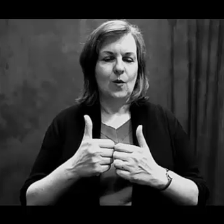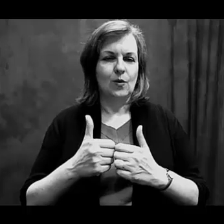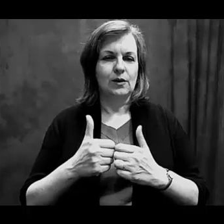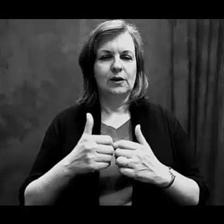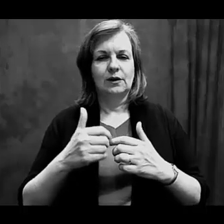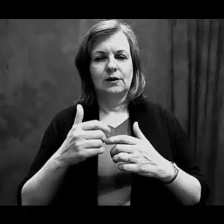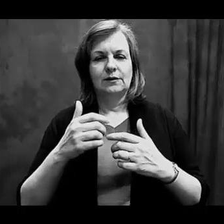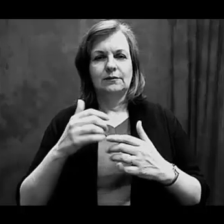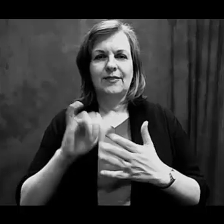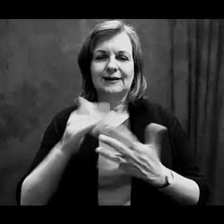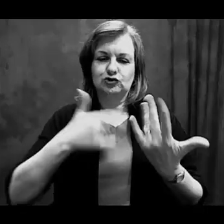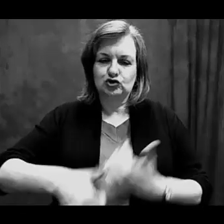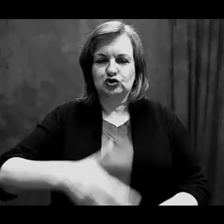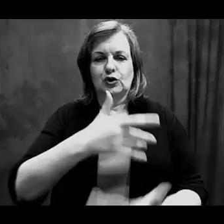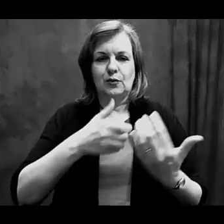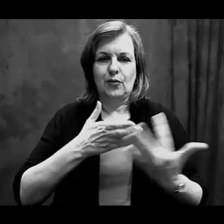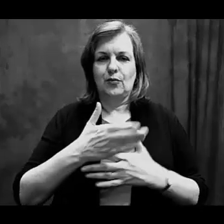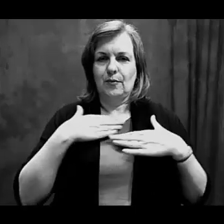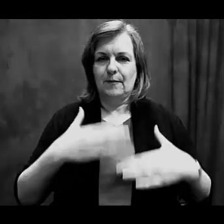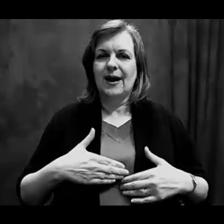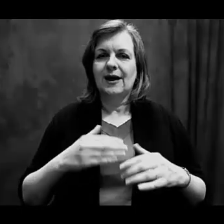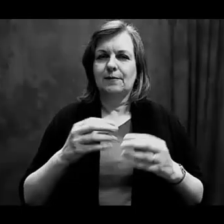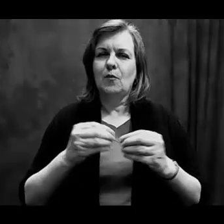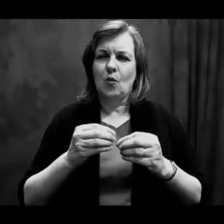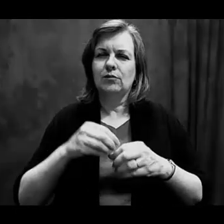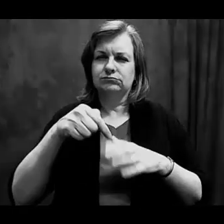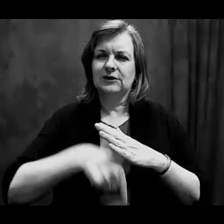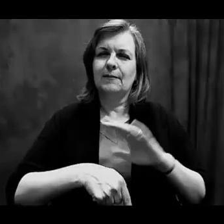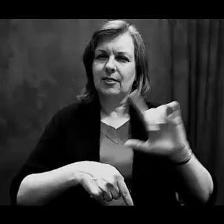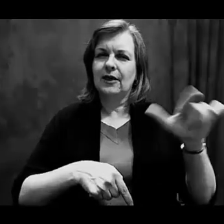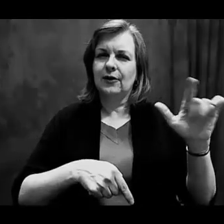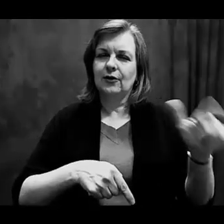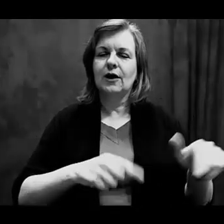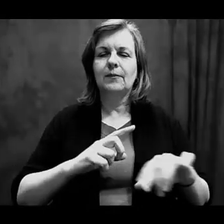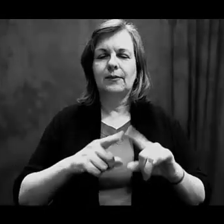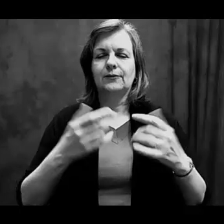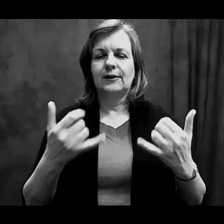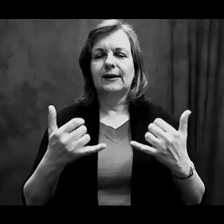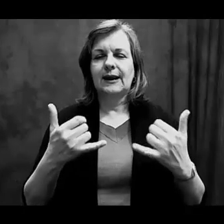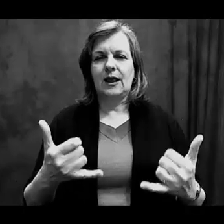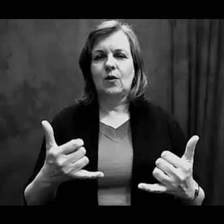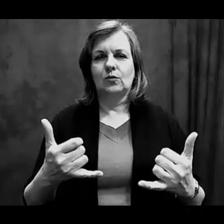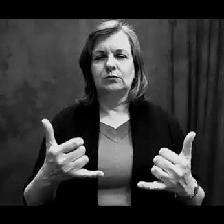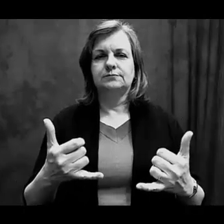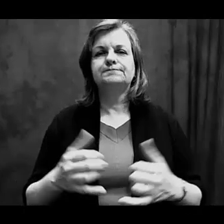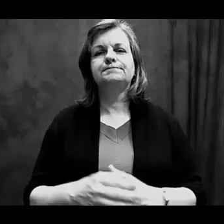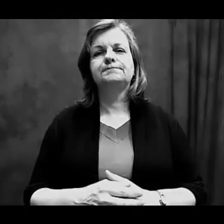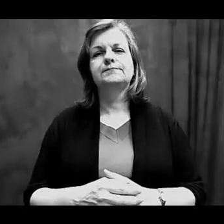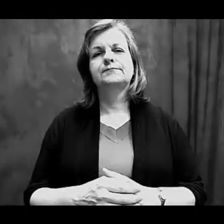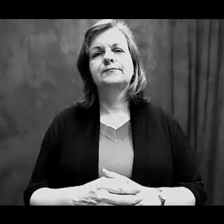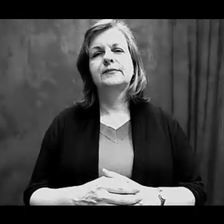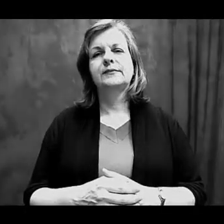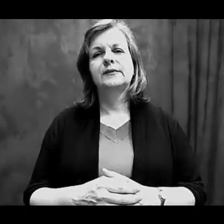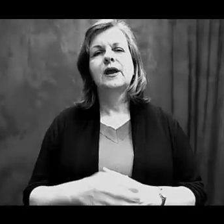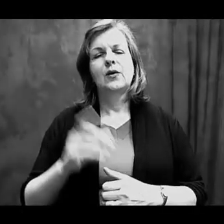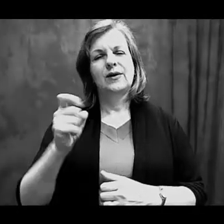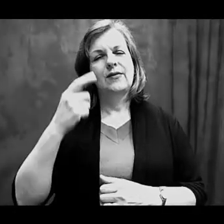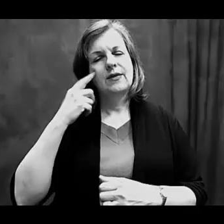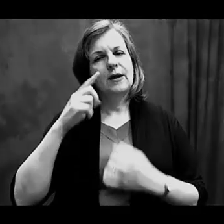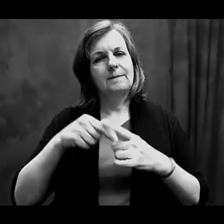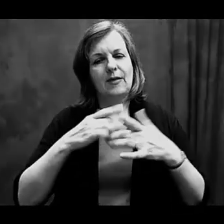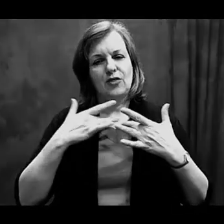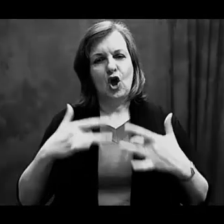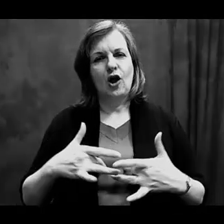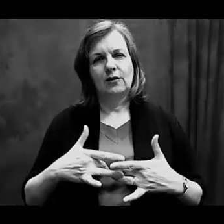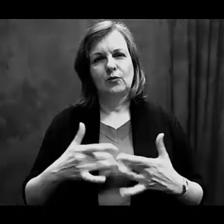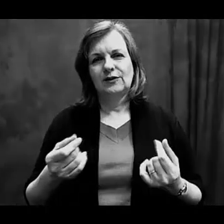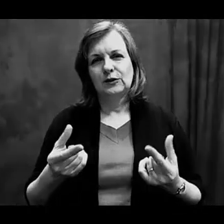organism wide cardiovascular system in a little while but what we want a think about is very basically